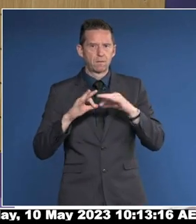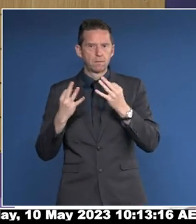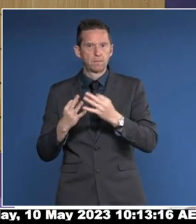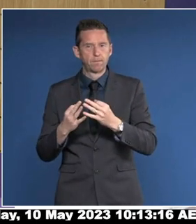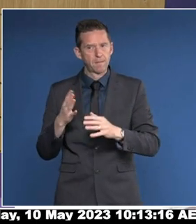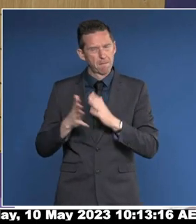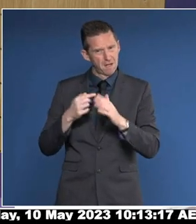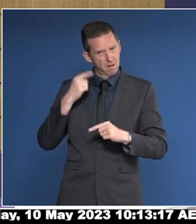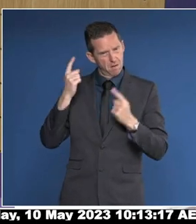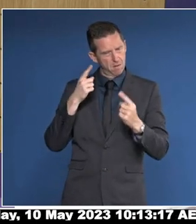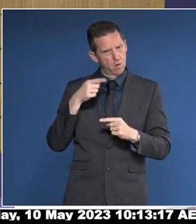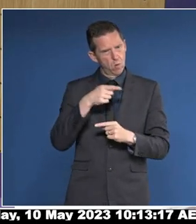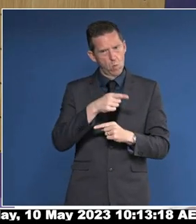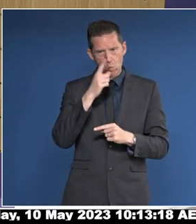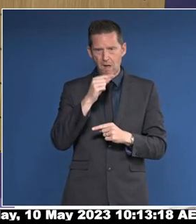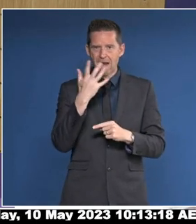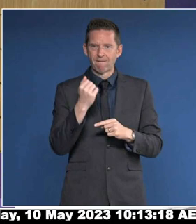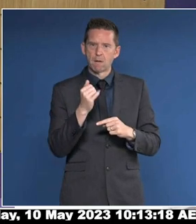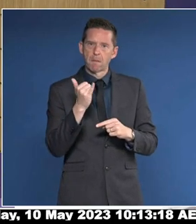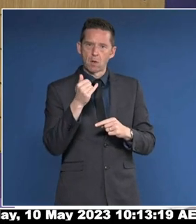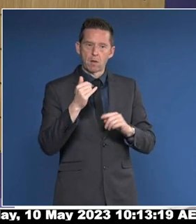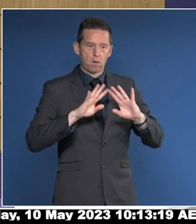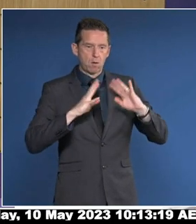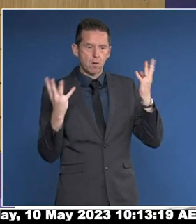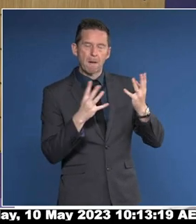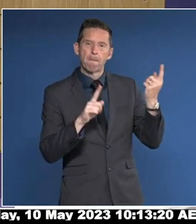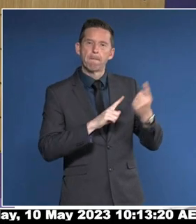these integrated response meetings, these SCAN meetings. Was there a limitation?